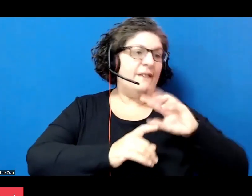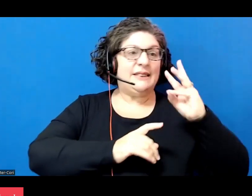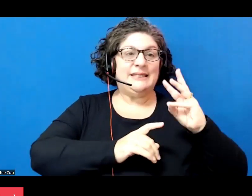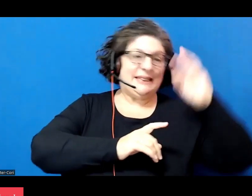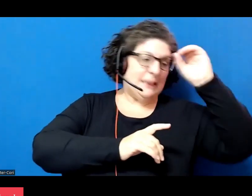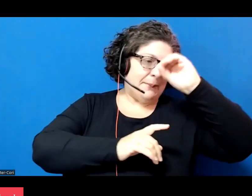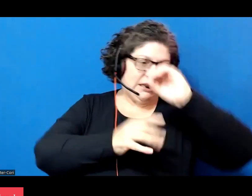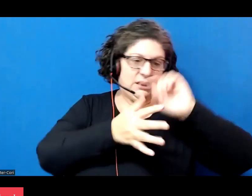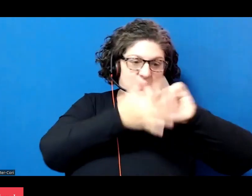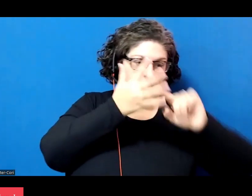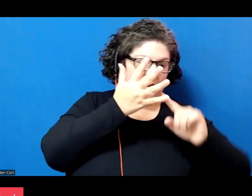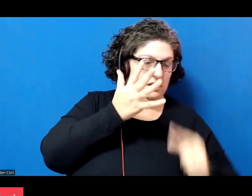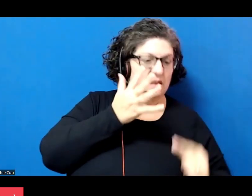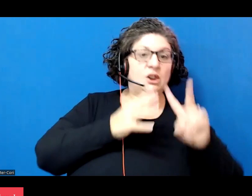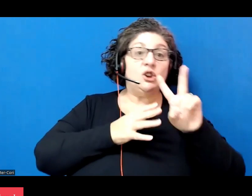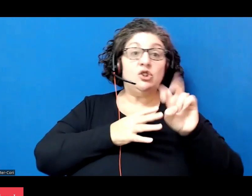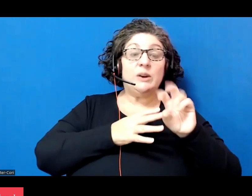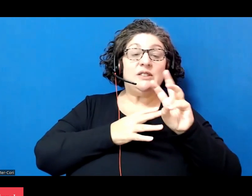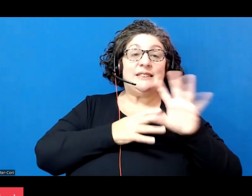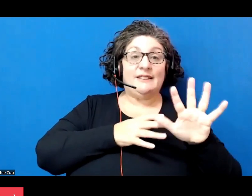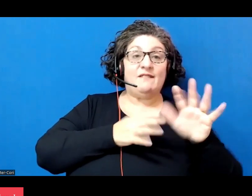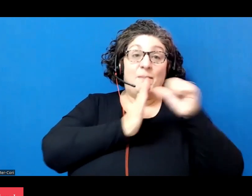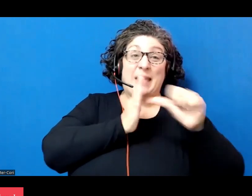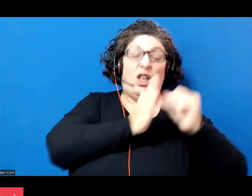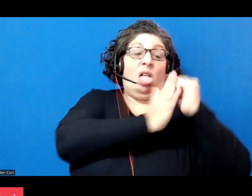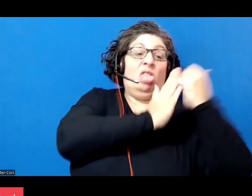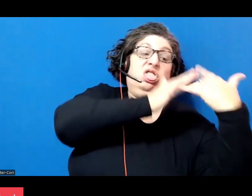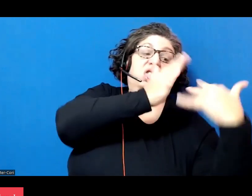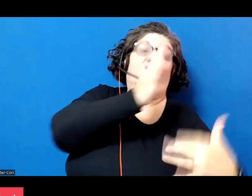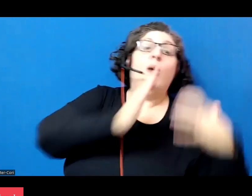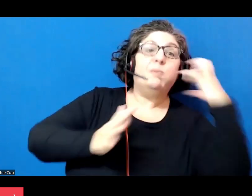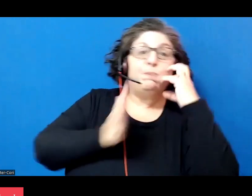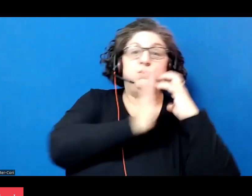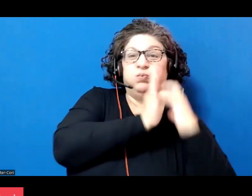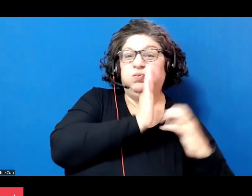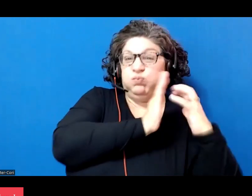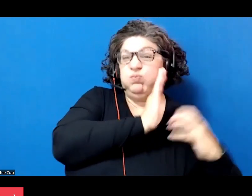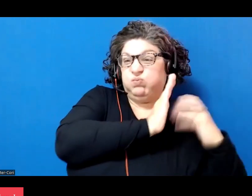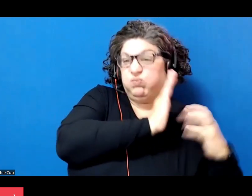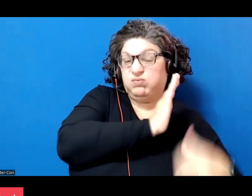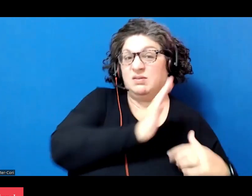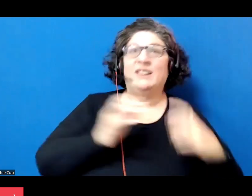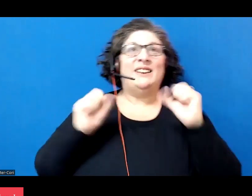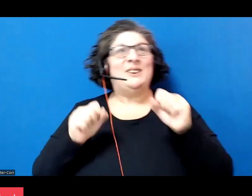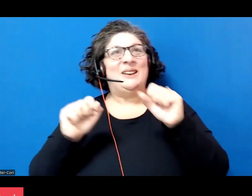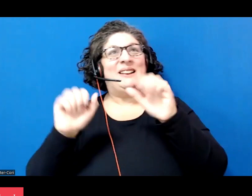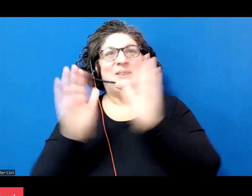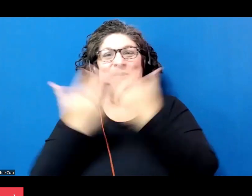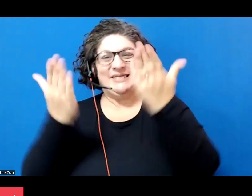opinions numbering 265 pages. It could have been a bestseller, probably won't be.